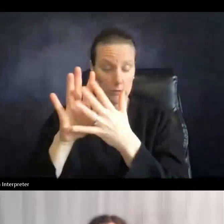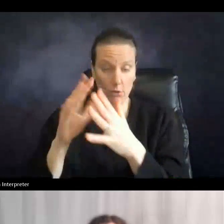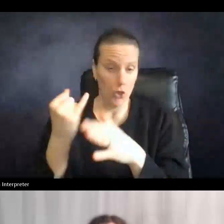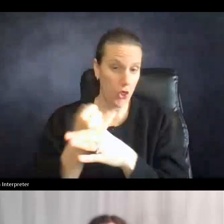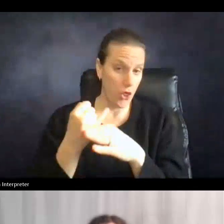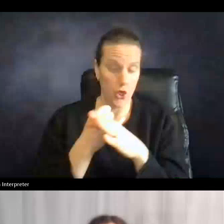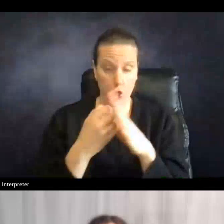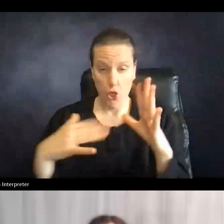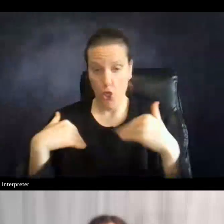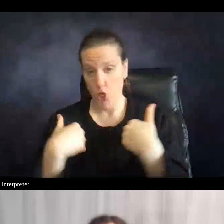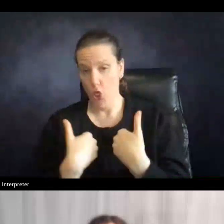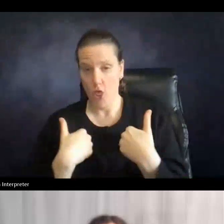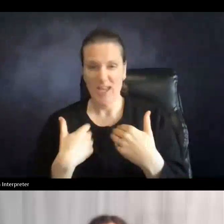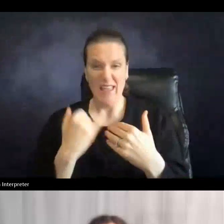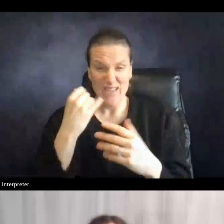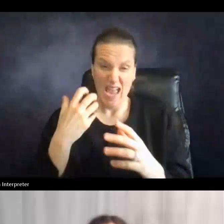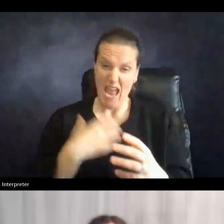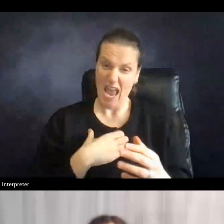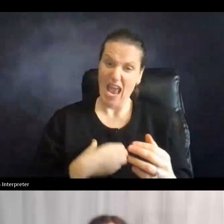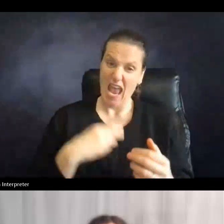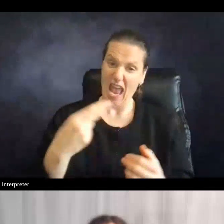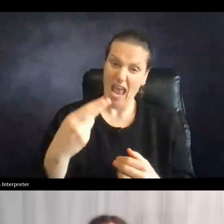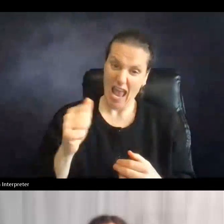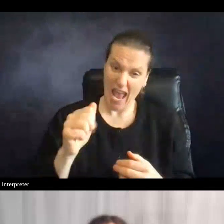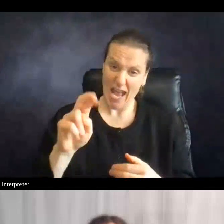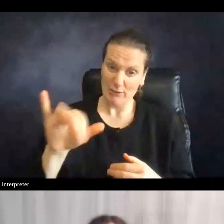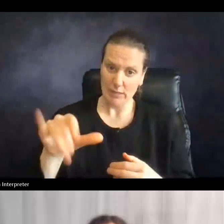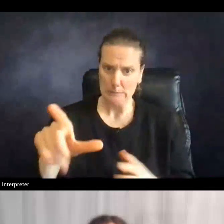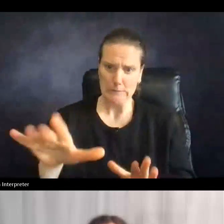If you are a hangry person, if someone in your life is like you did not eat lunch,